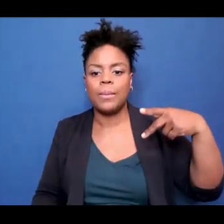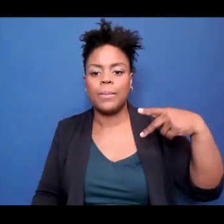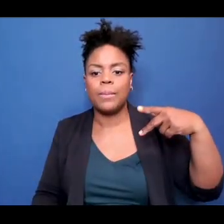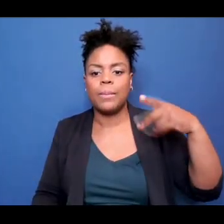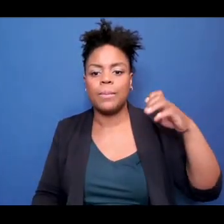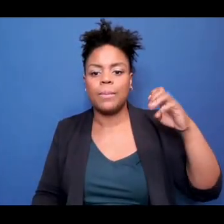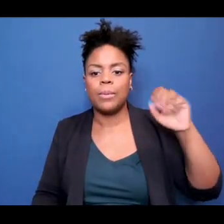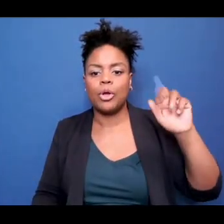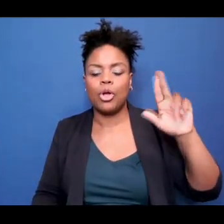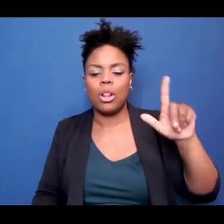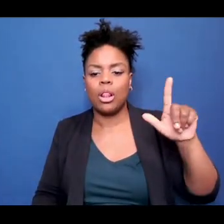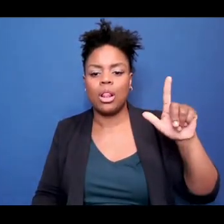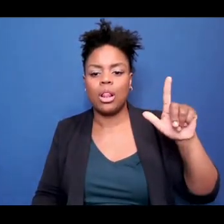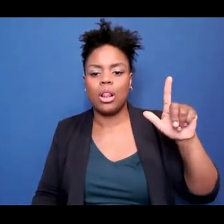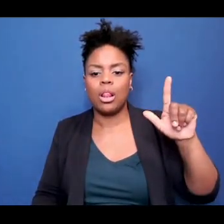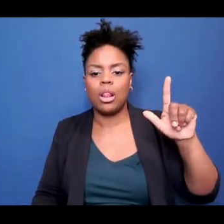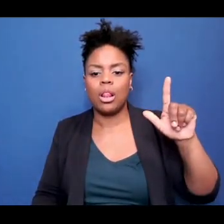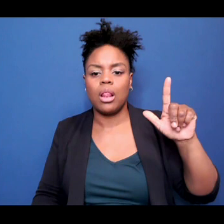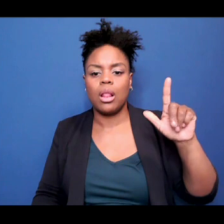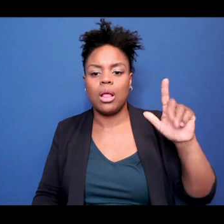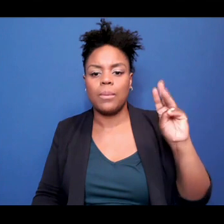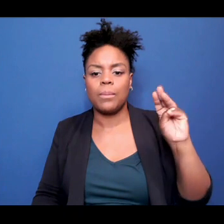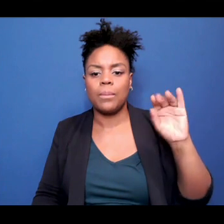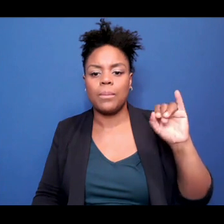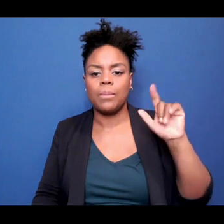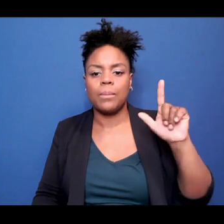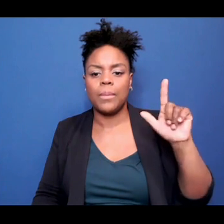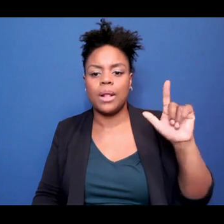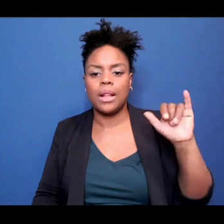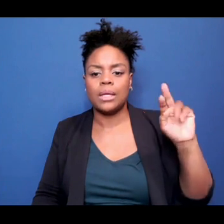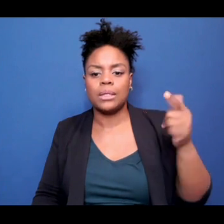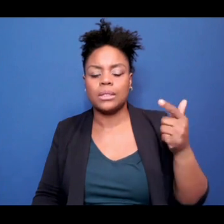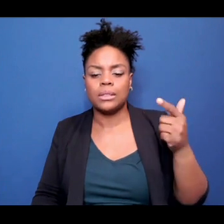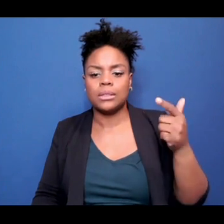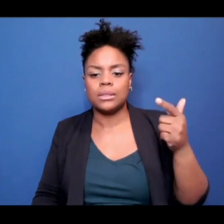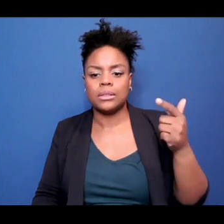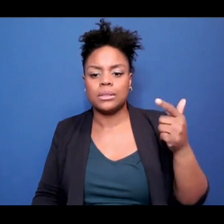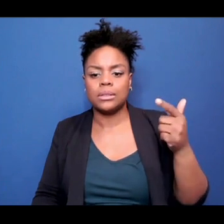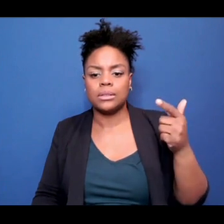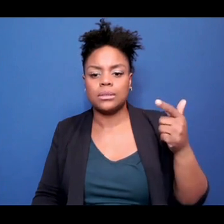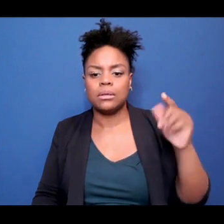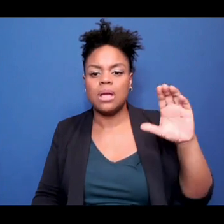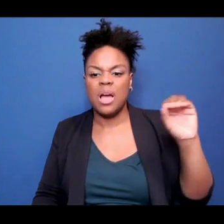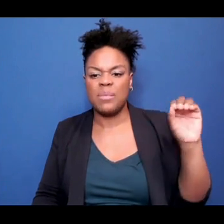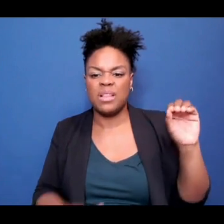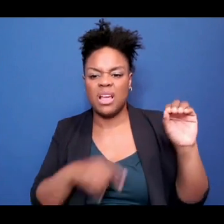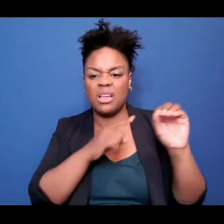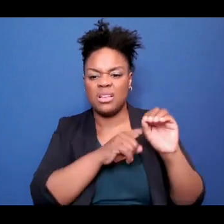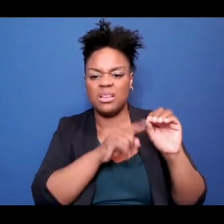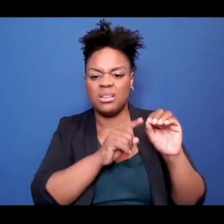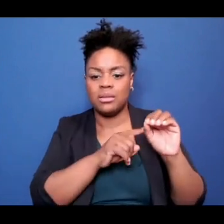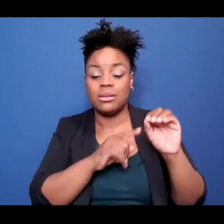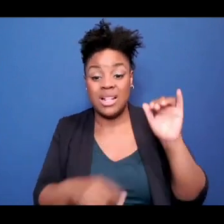, THE PEARL MILLING COMPANY, SO THIS IS APPARENTLY THE NAME OF THE COMPANY FROM